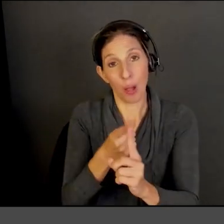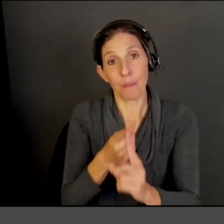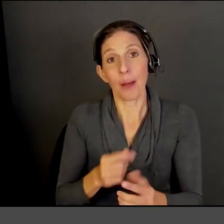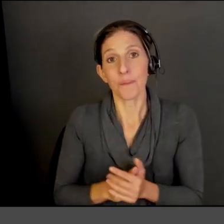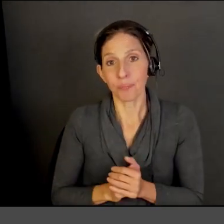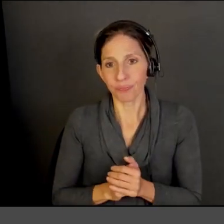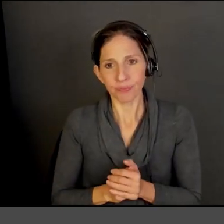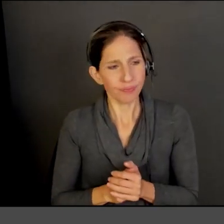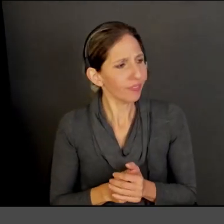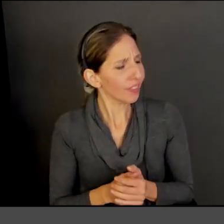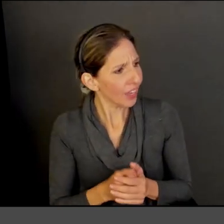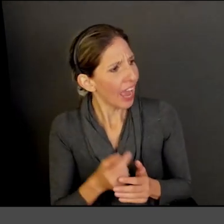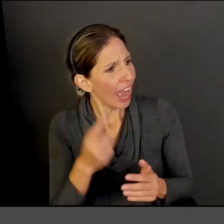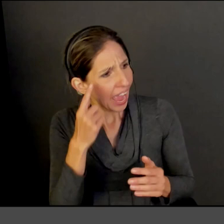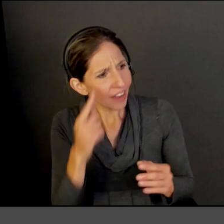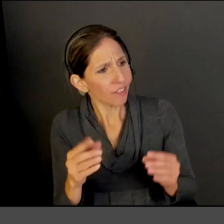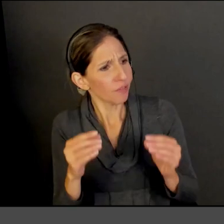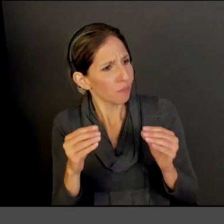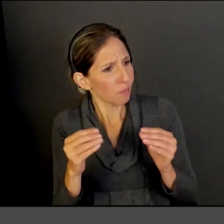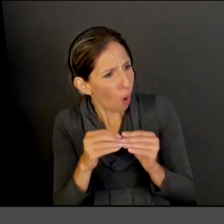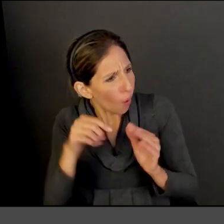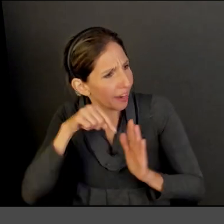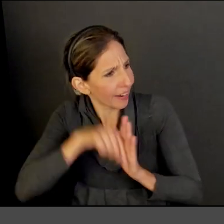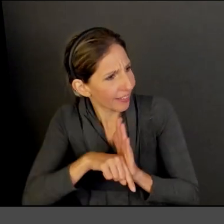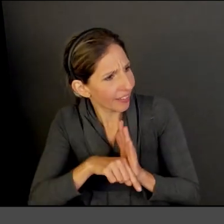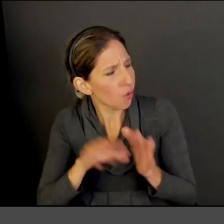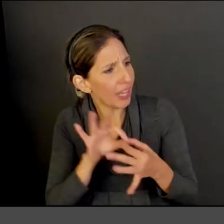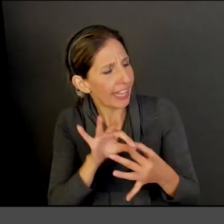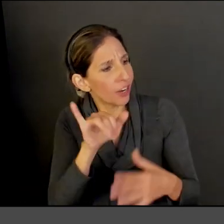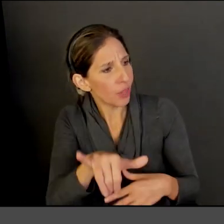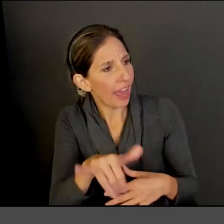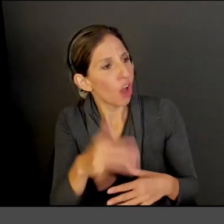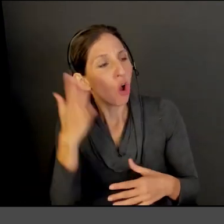WHY DO YOU THINK THE HUMANITIES IN PARTICULAR